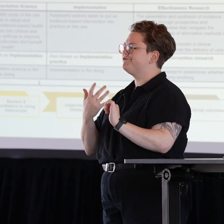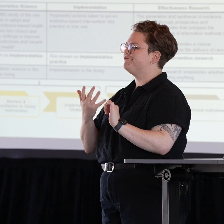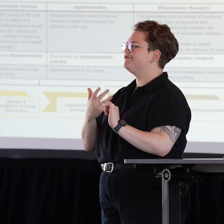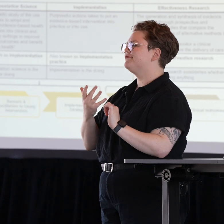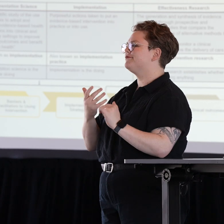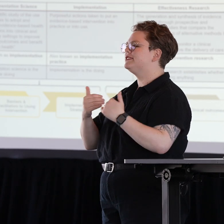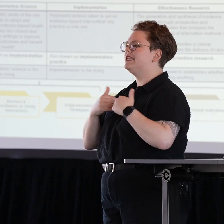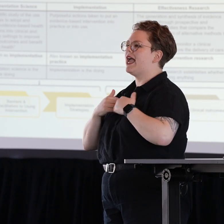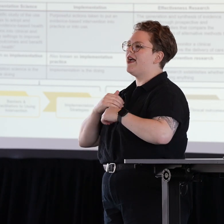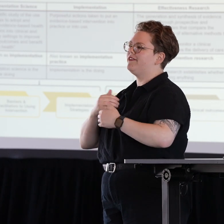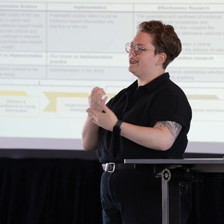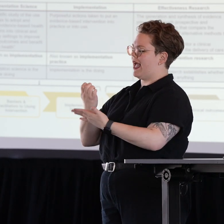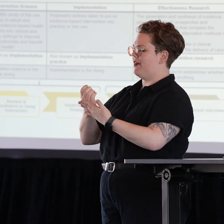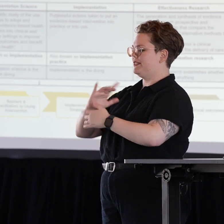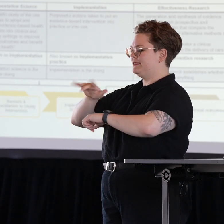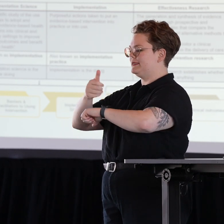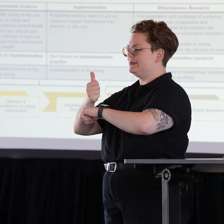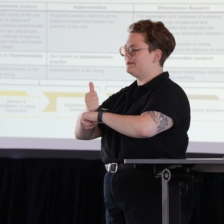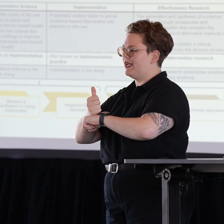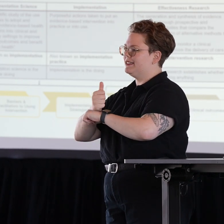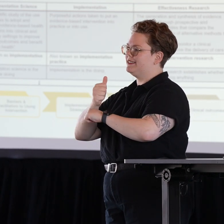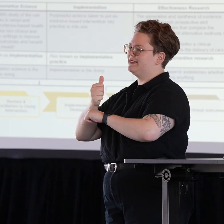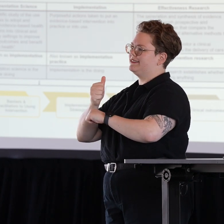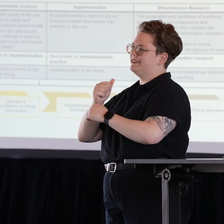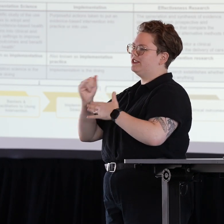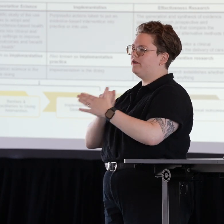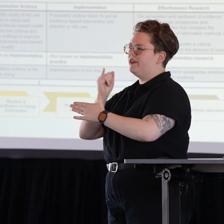based intervention into routine use. How do we get providers,